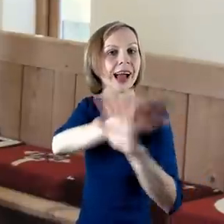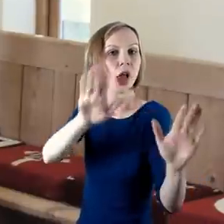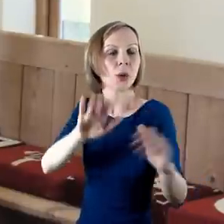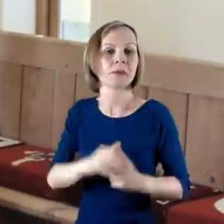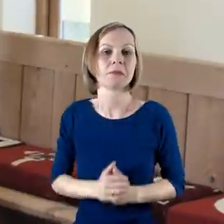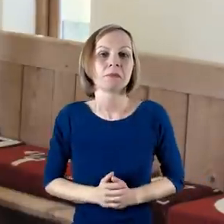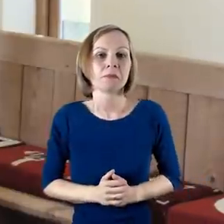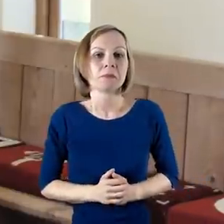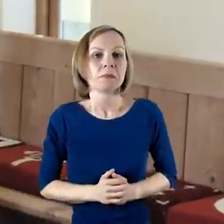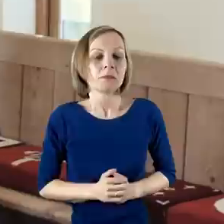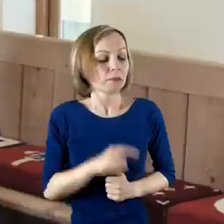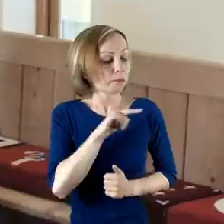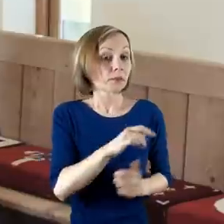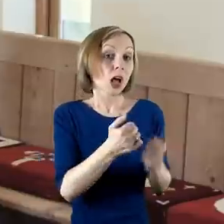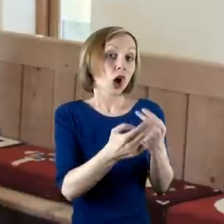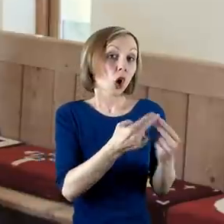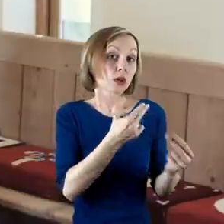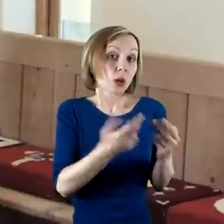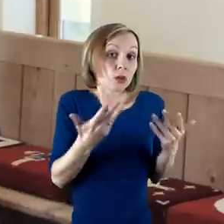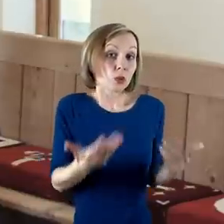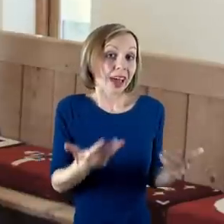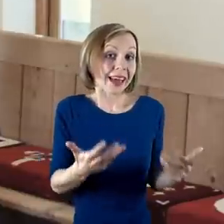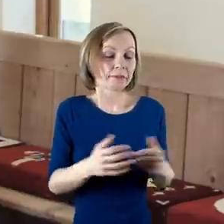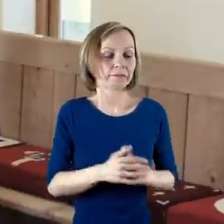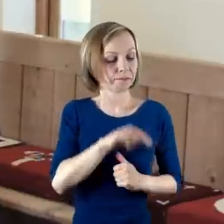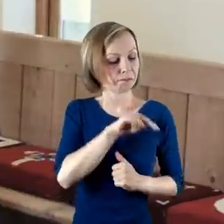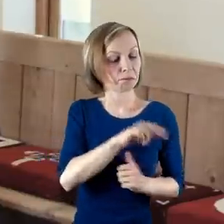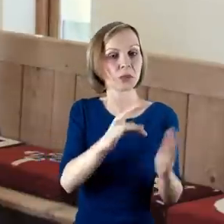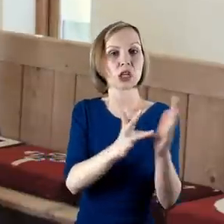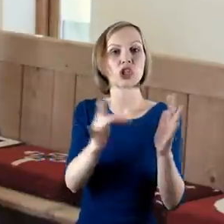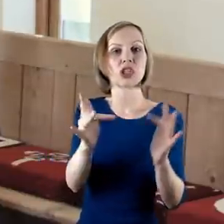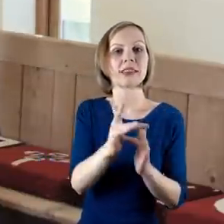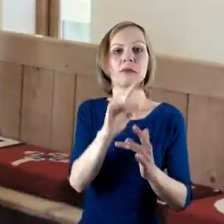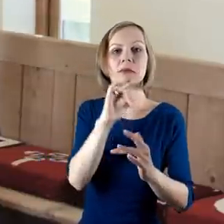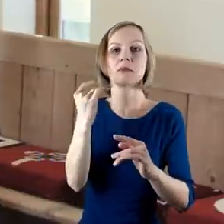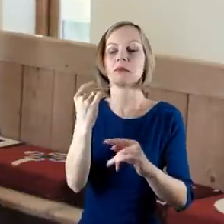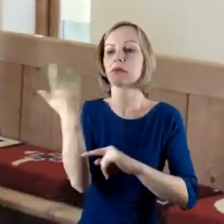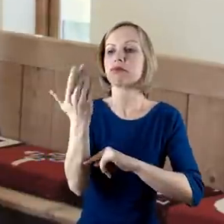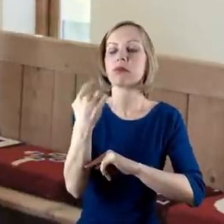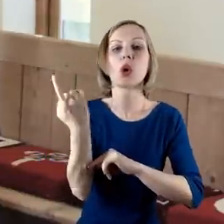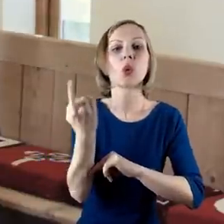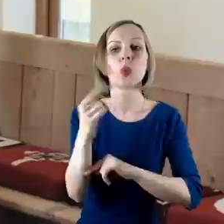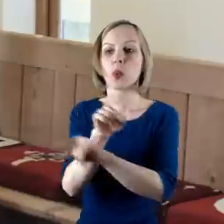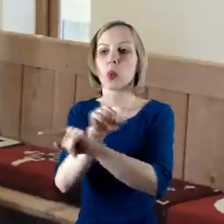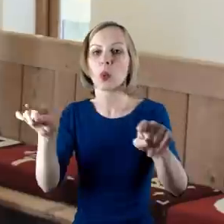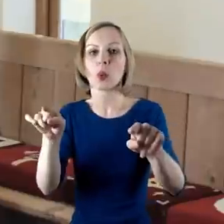In today's gospel reading, we can see Jesus speaking to some religious leaders who were criticising some